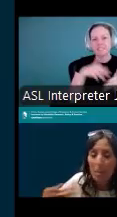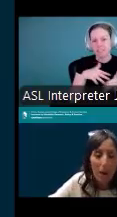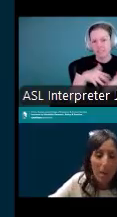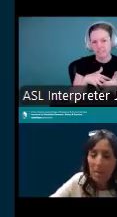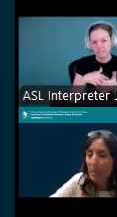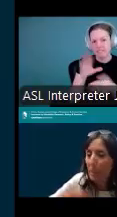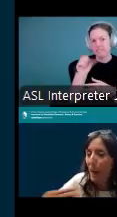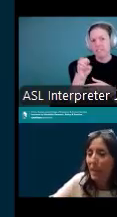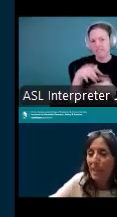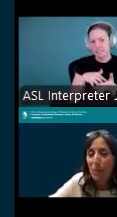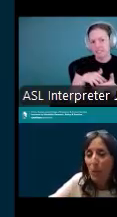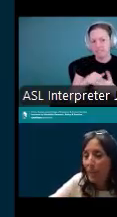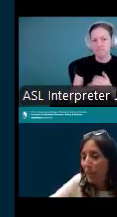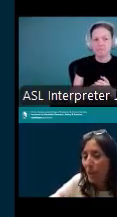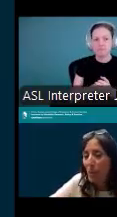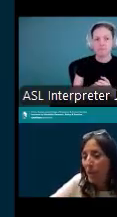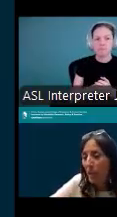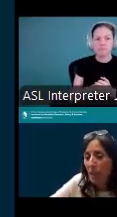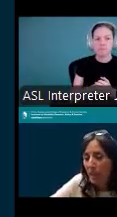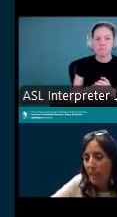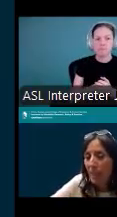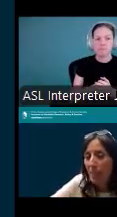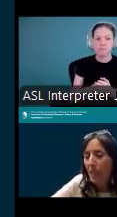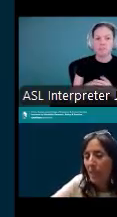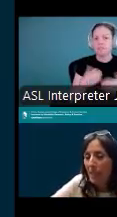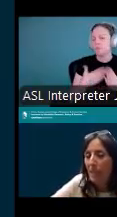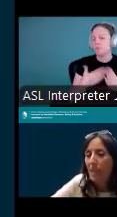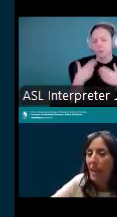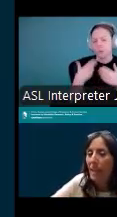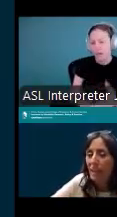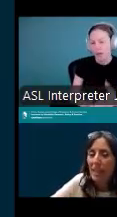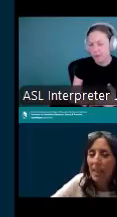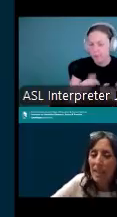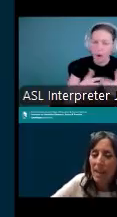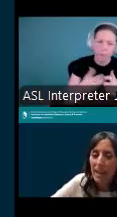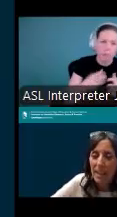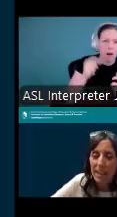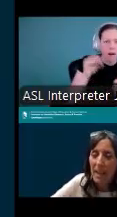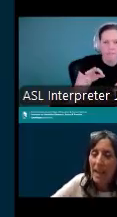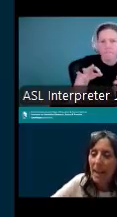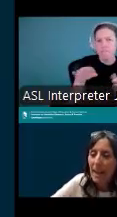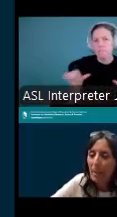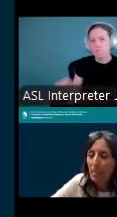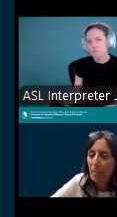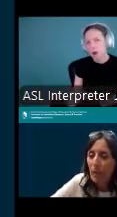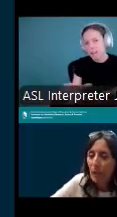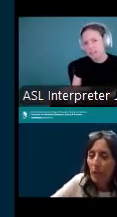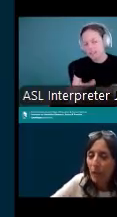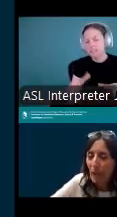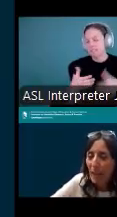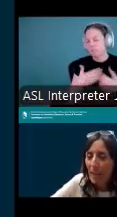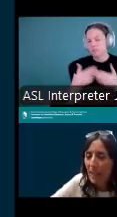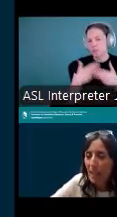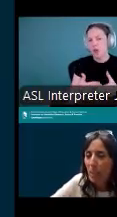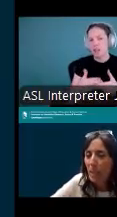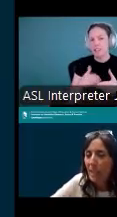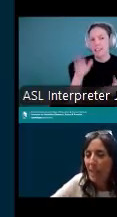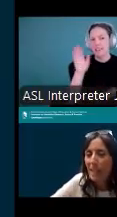problem of practice, whatever you want to call it, that makes it sound like it's not as nerve-wracking to present a